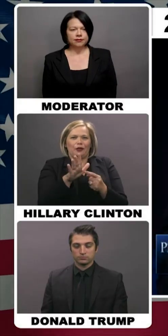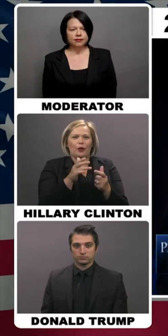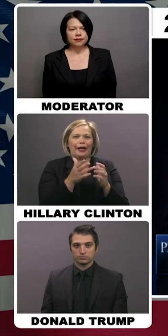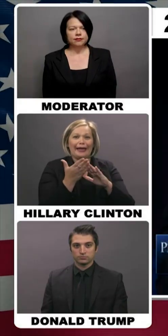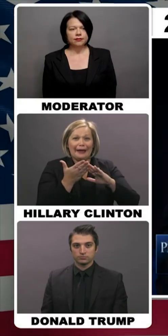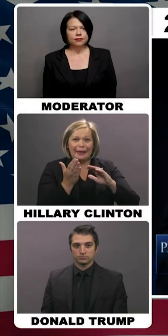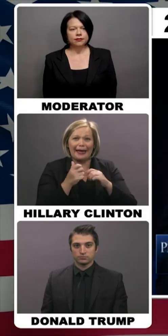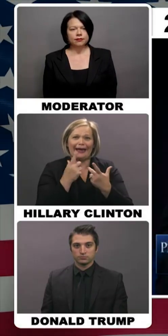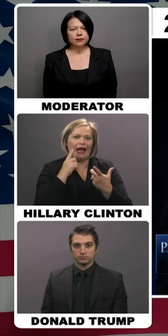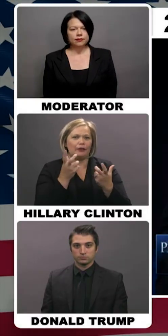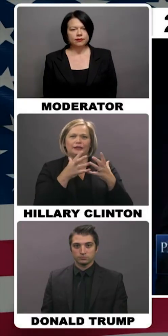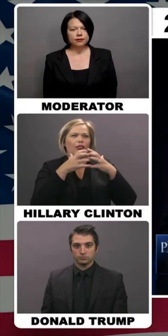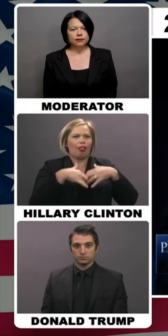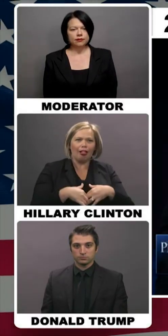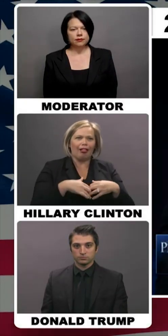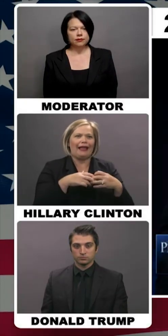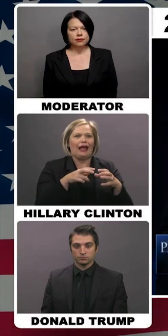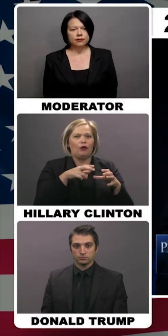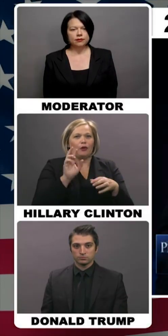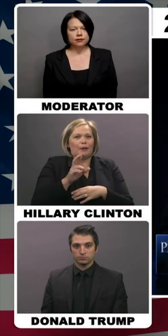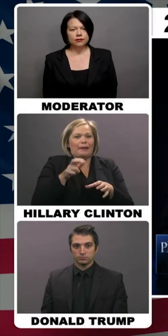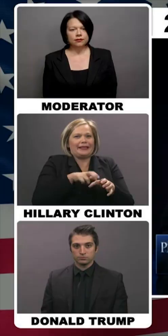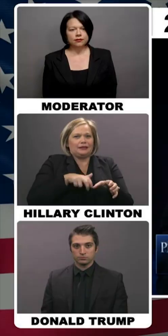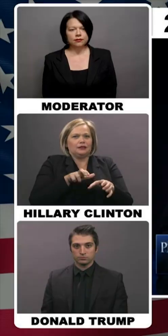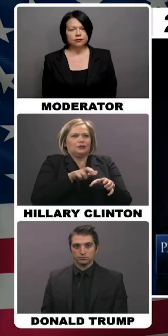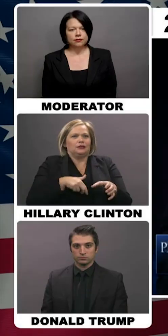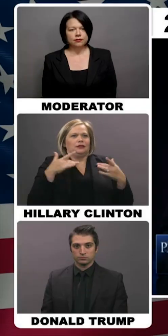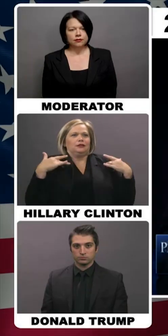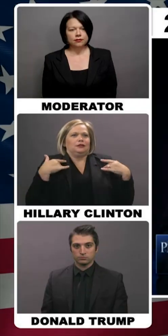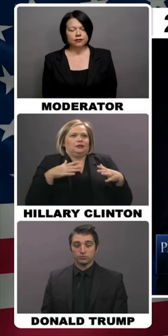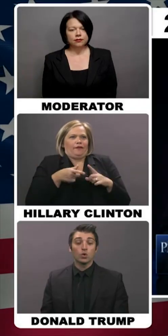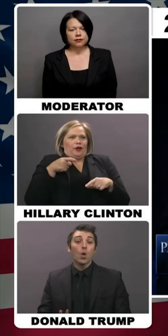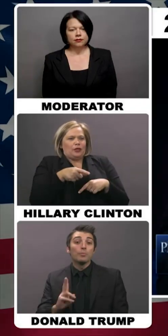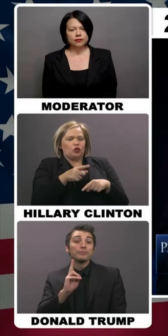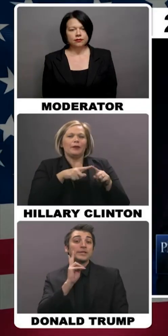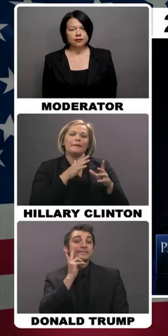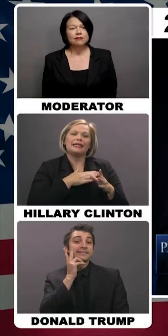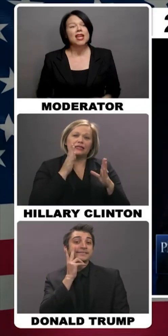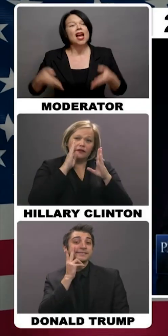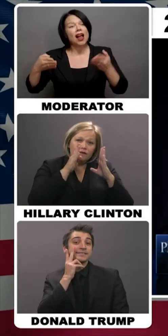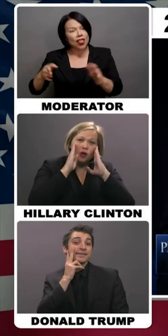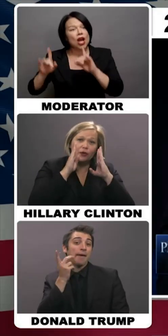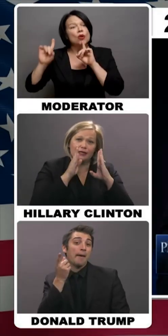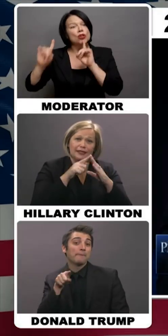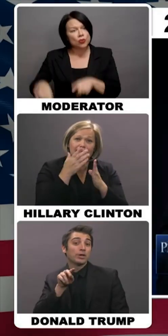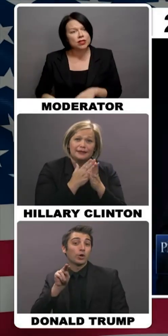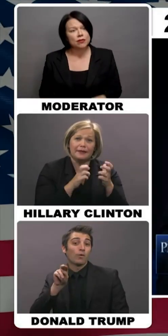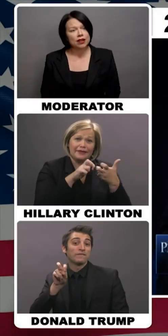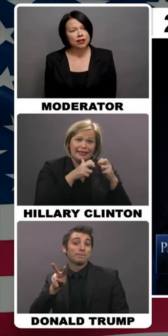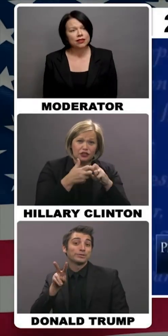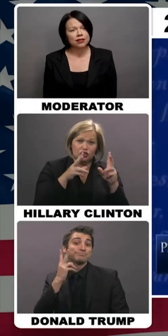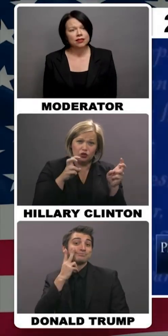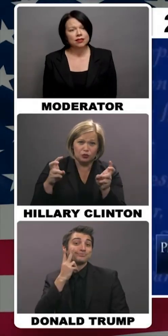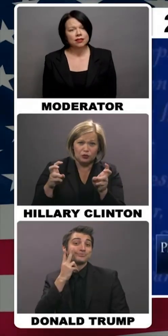and the way Republicans are leaving you? Let's focus, Let's see what Happens. Allow her to respond. Let's see what happens. Issues. Issues that people care about